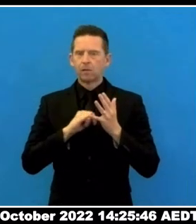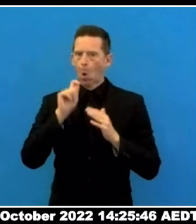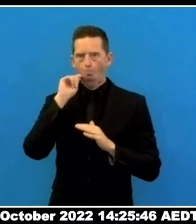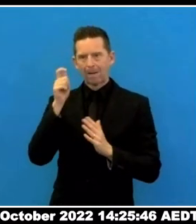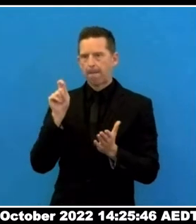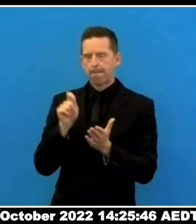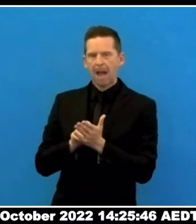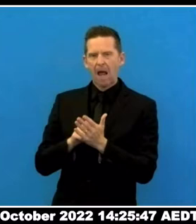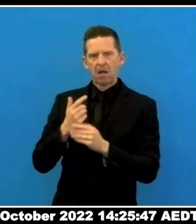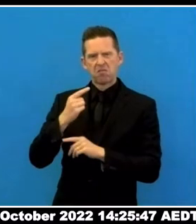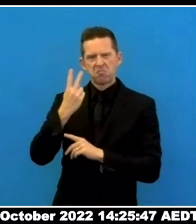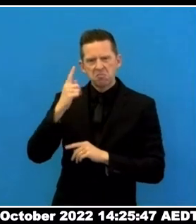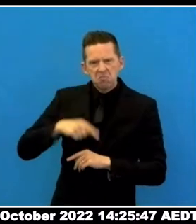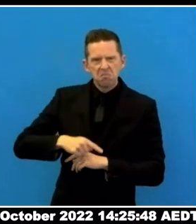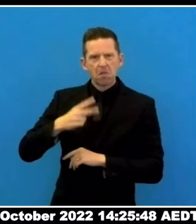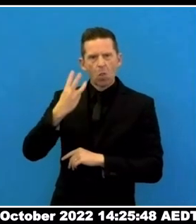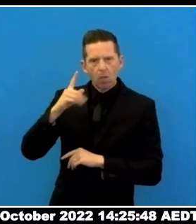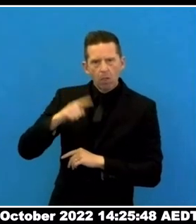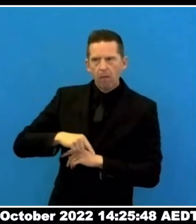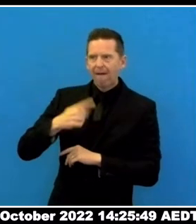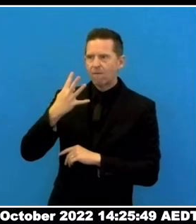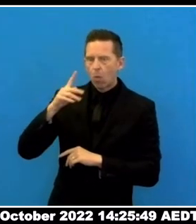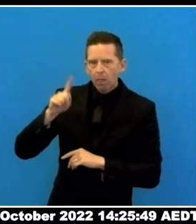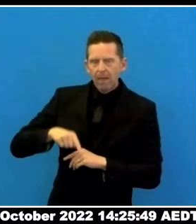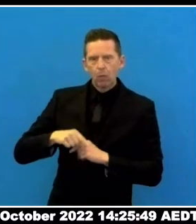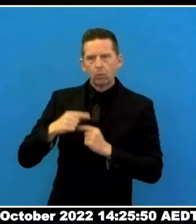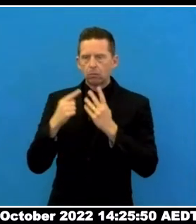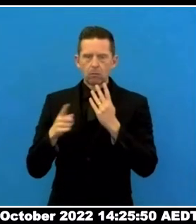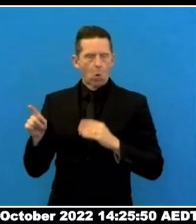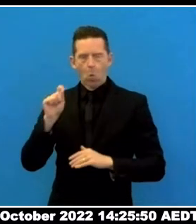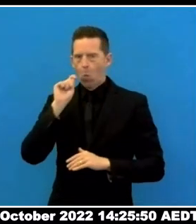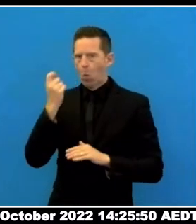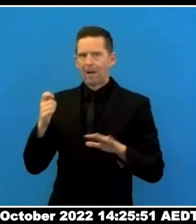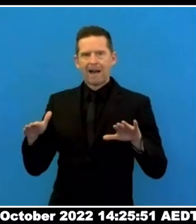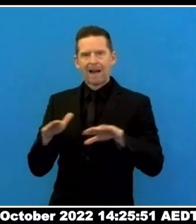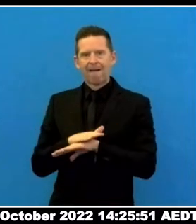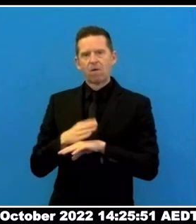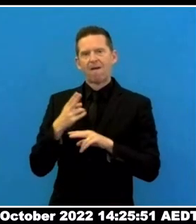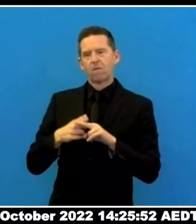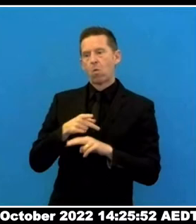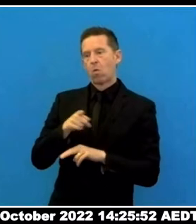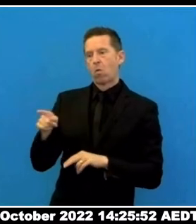in the thousands for people with special needs.